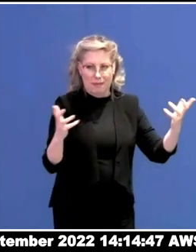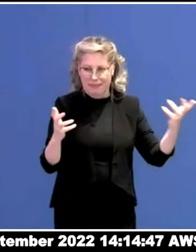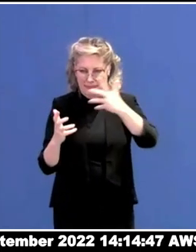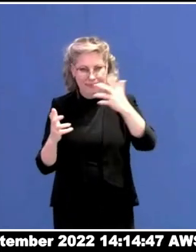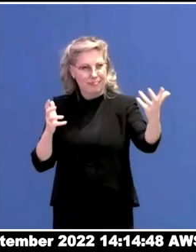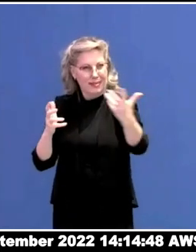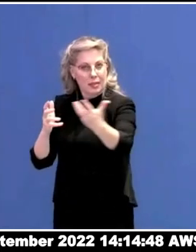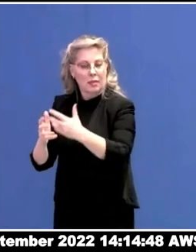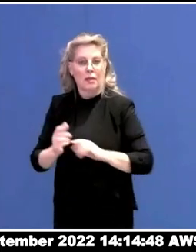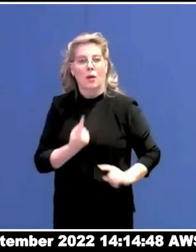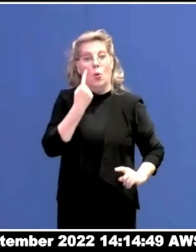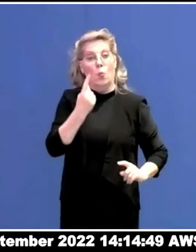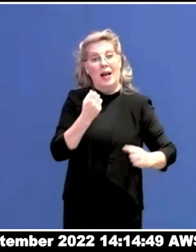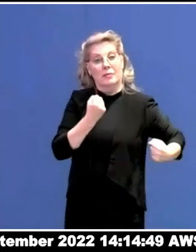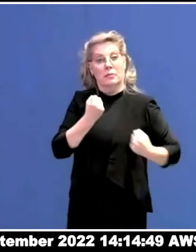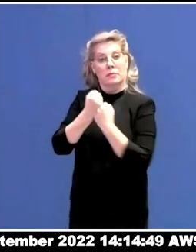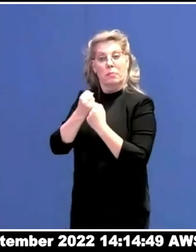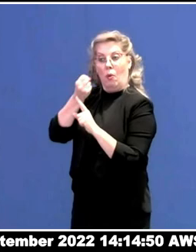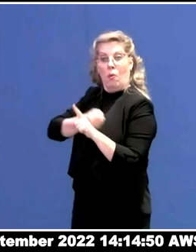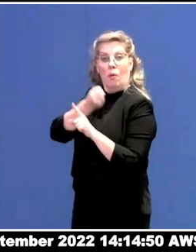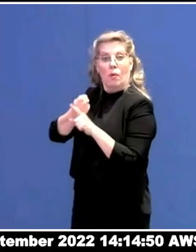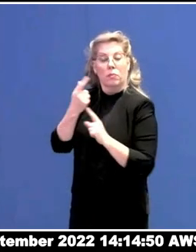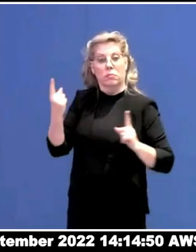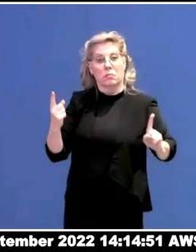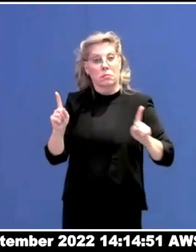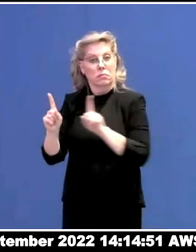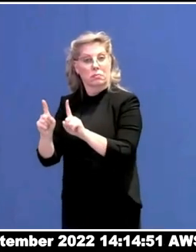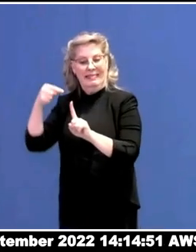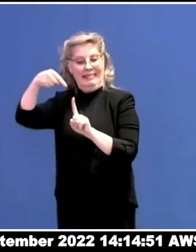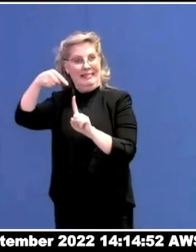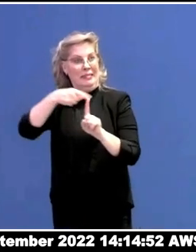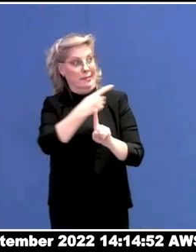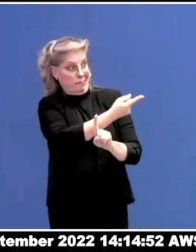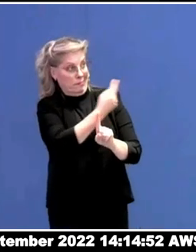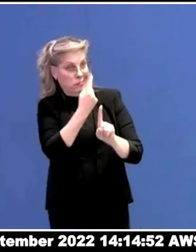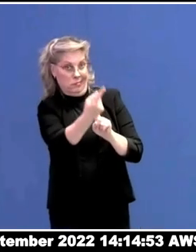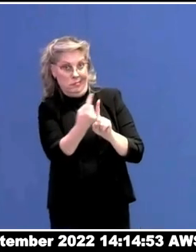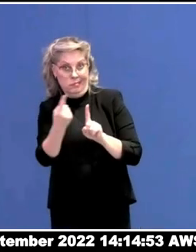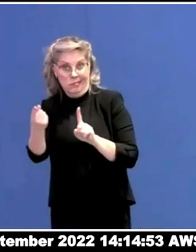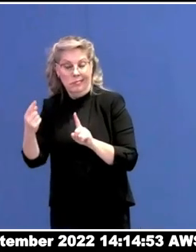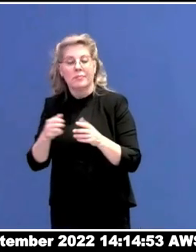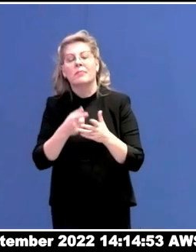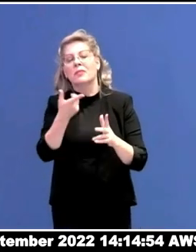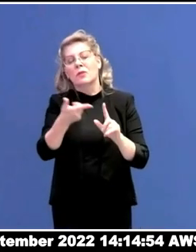in the Health Justice partnerships. So, a lawyer is allocated to a hospital emergency ward.